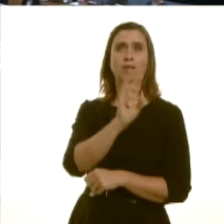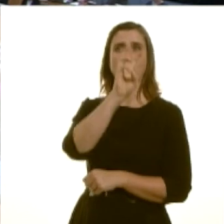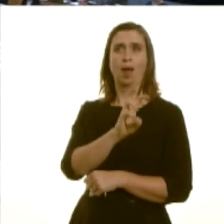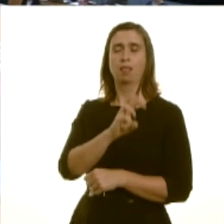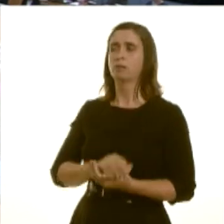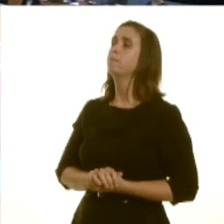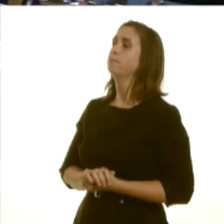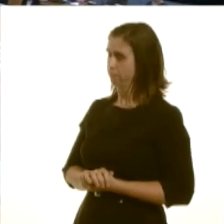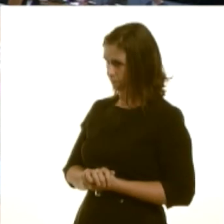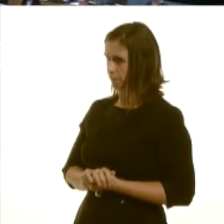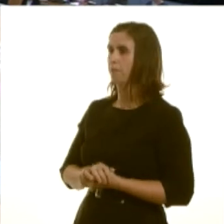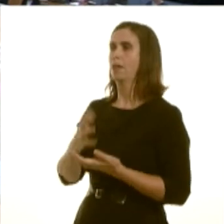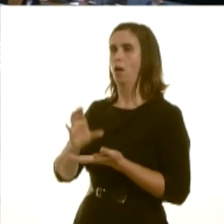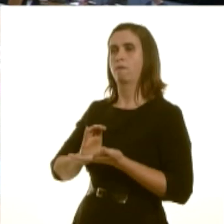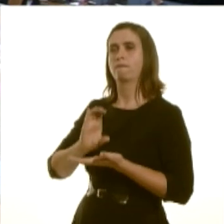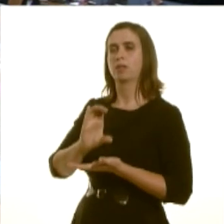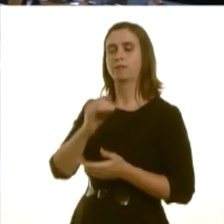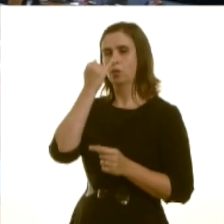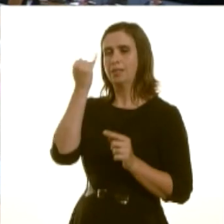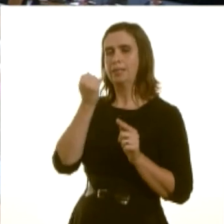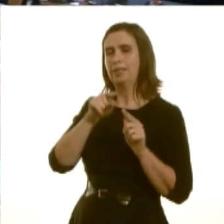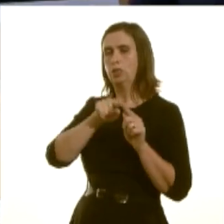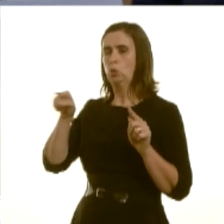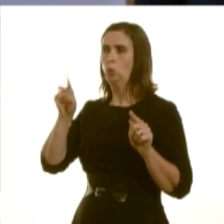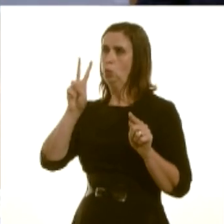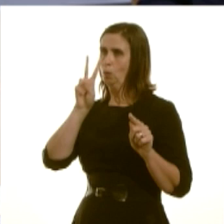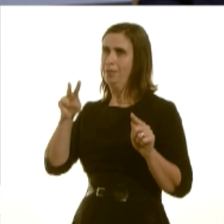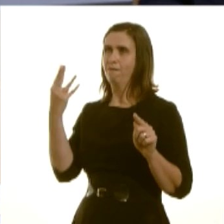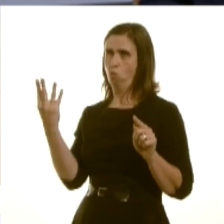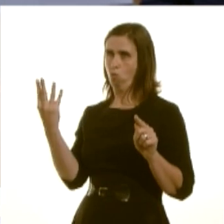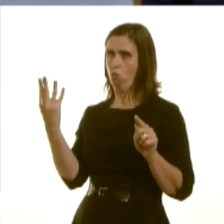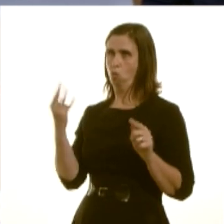being directed towards apprenticeships for those aged 16 to 24, as well as to higher-level